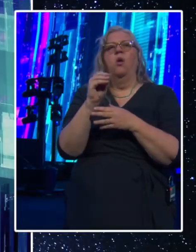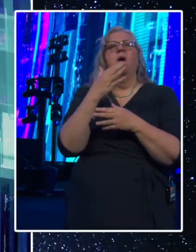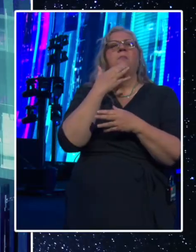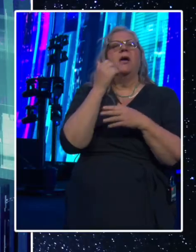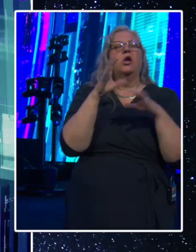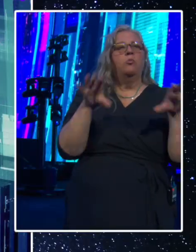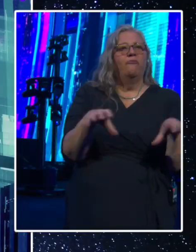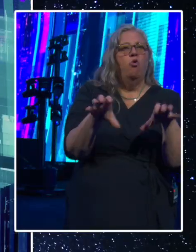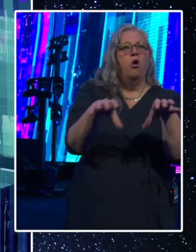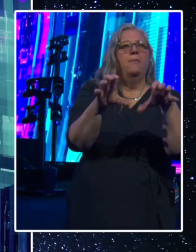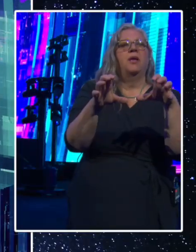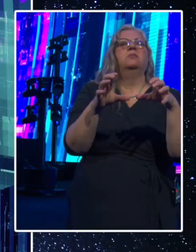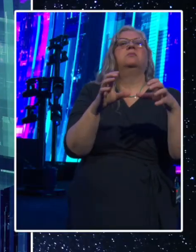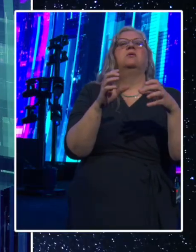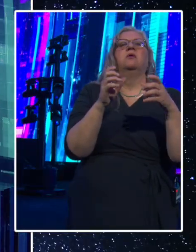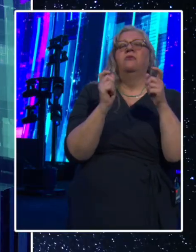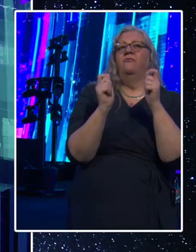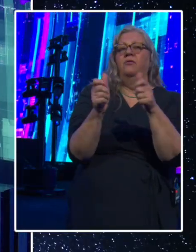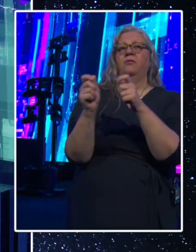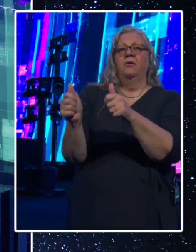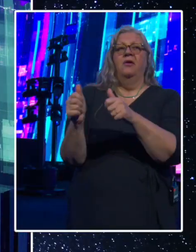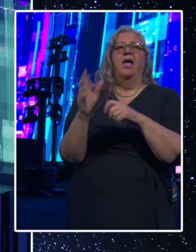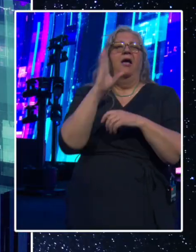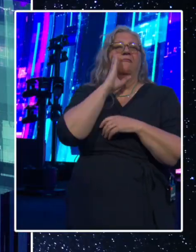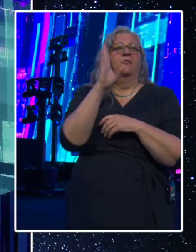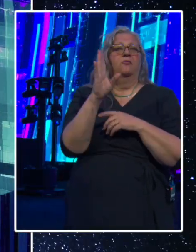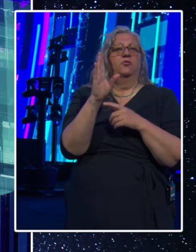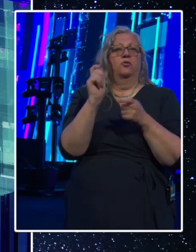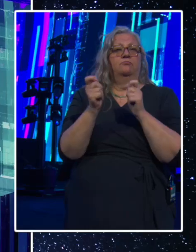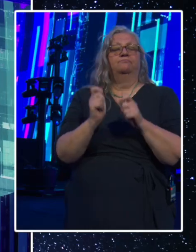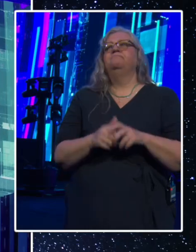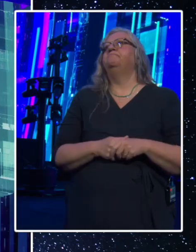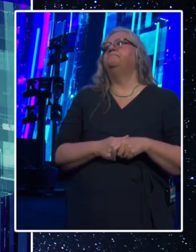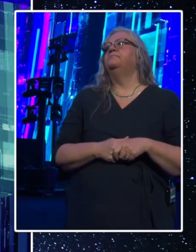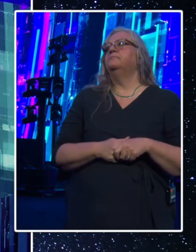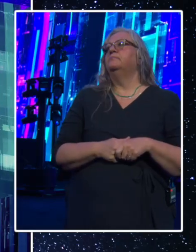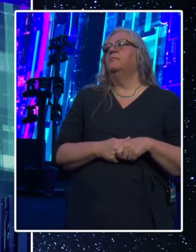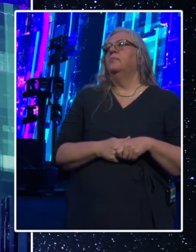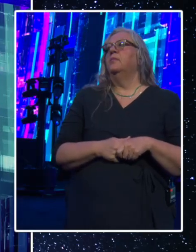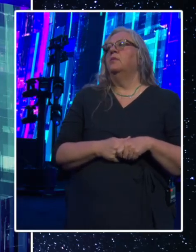delivering better performance, greater efficiency, and future-ready scalability.